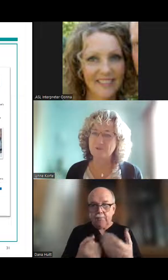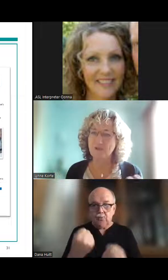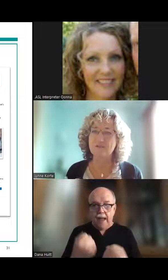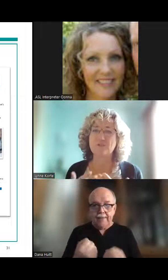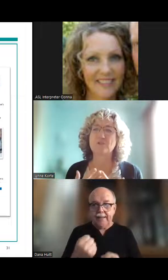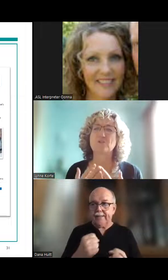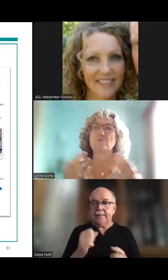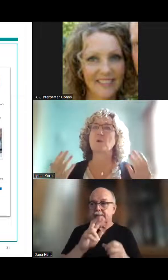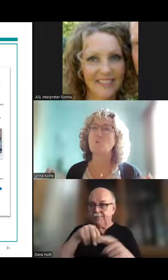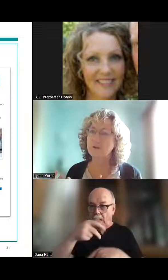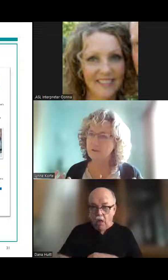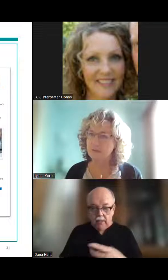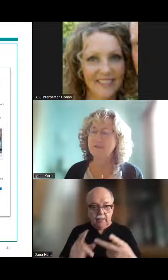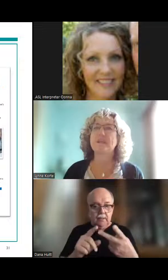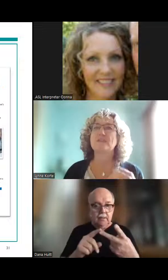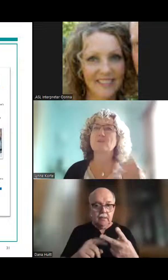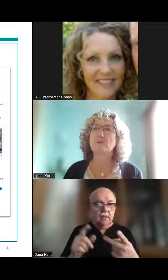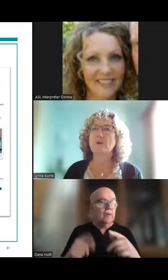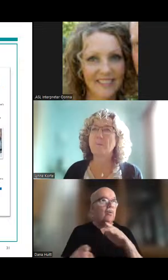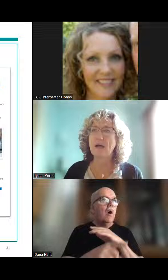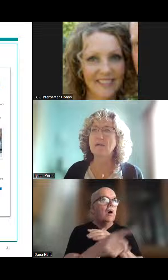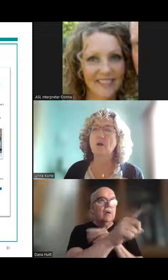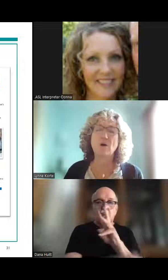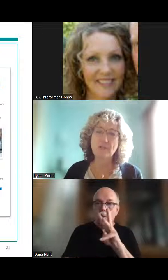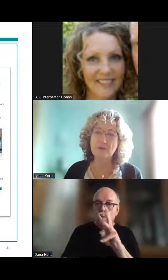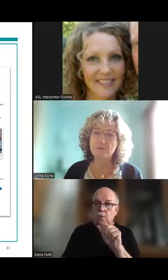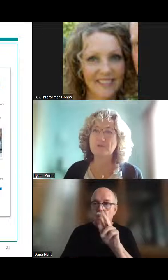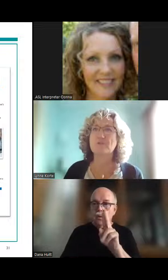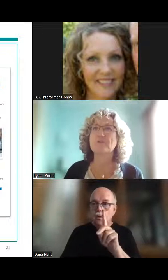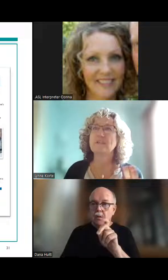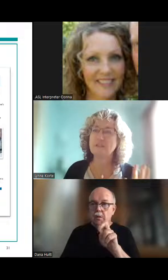down. It will take a while, but they're working on it, which is exciting